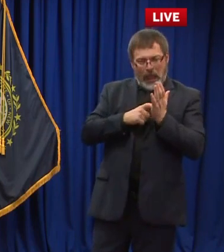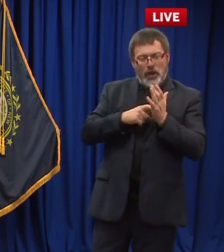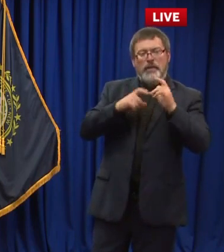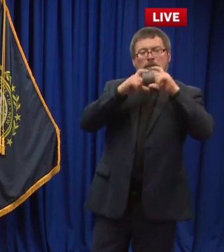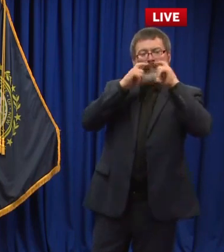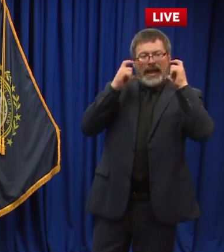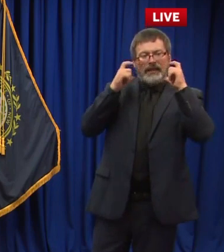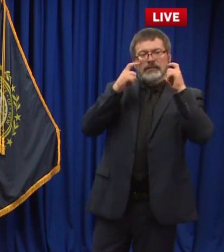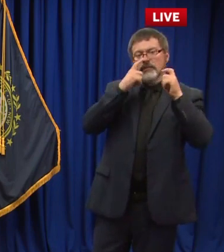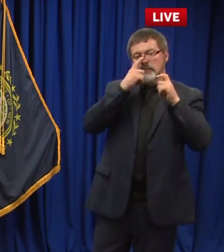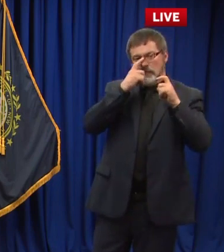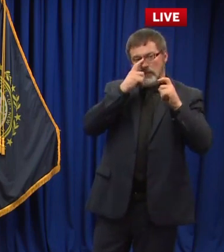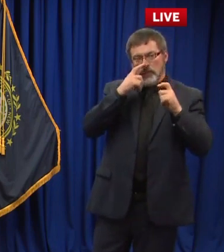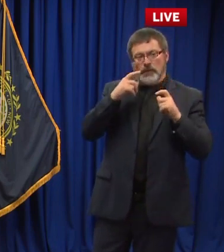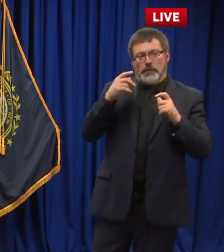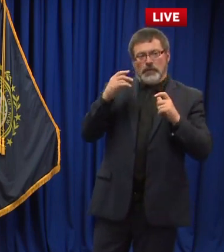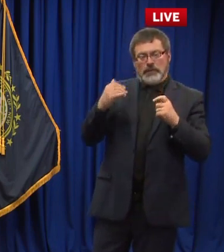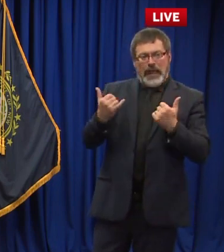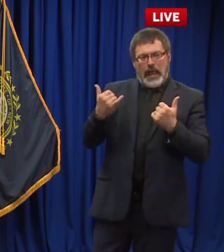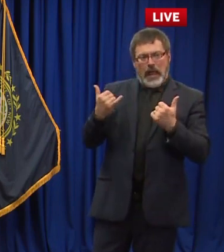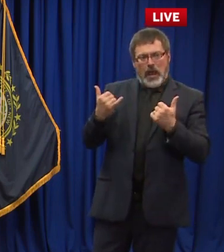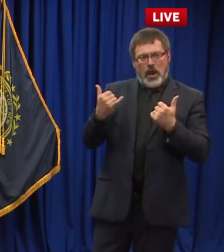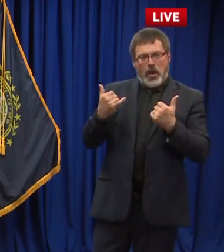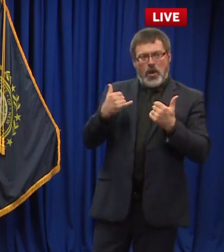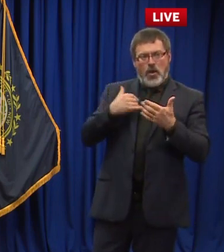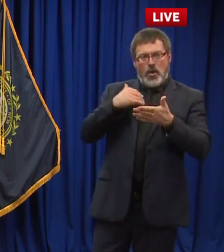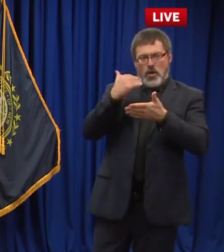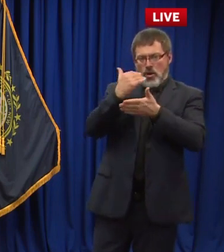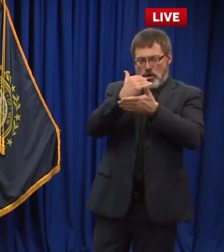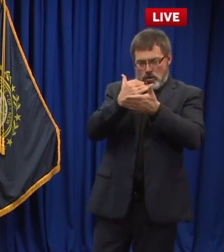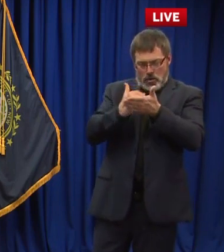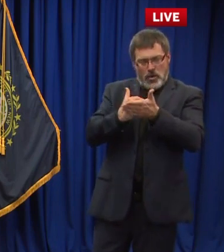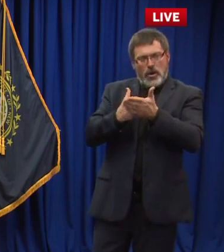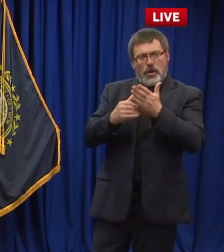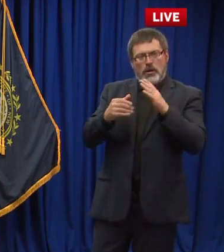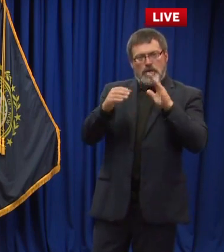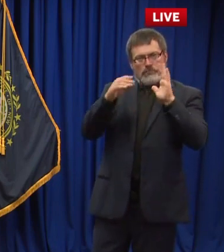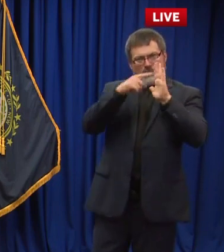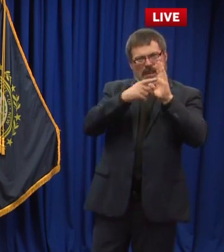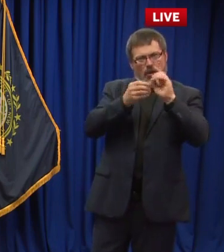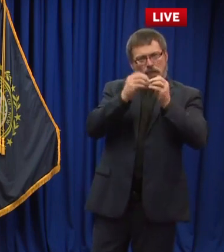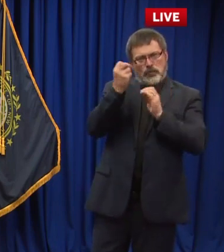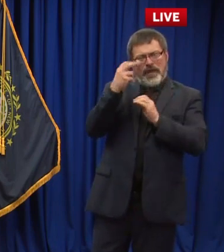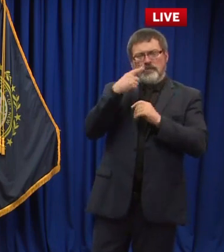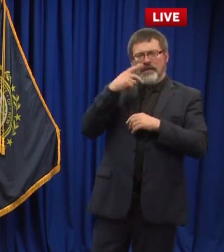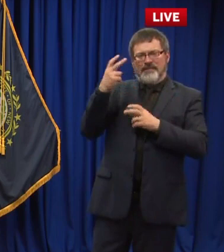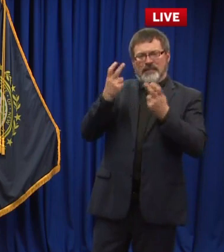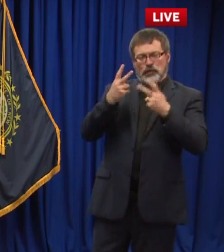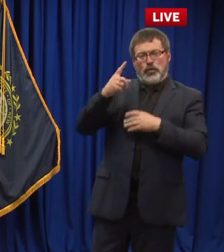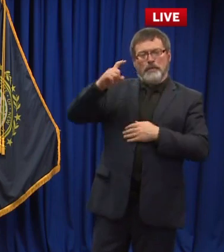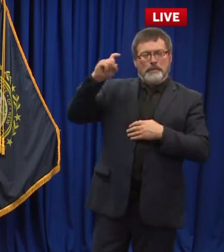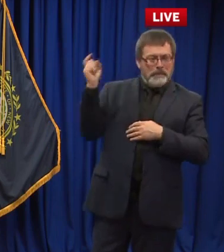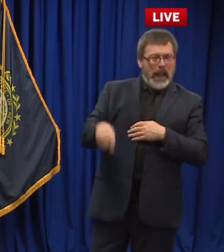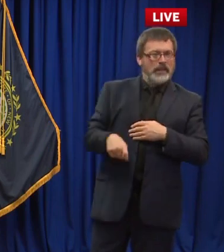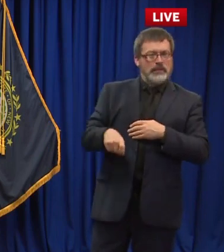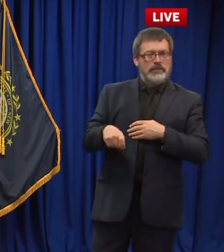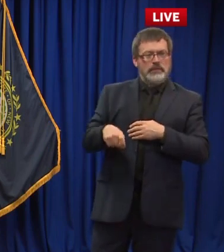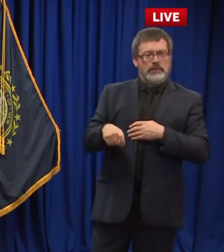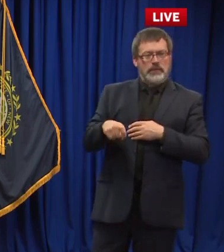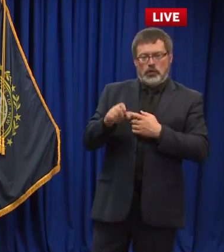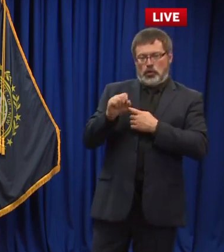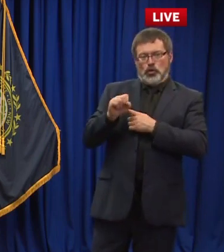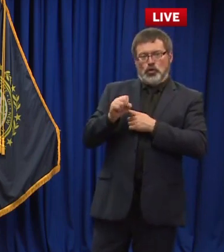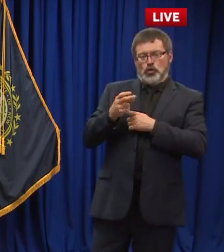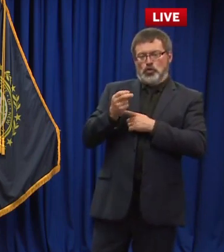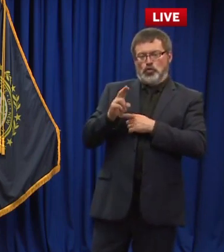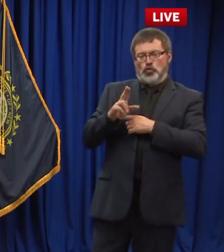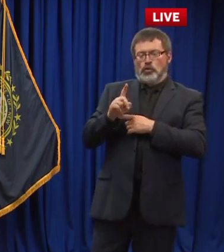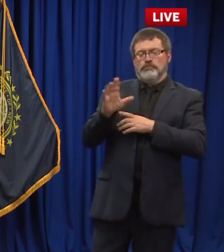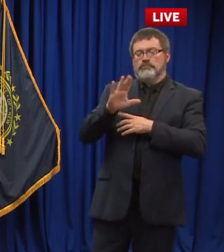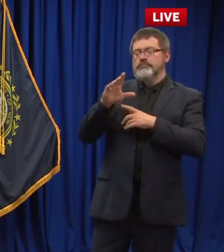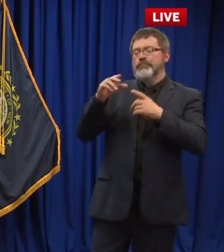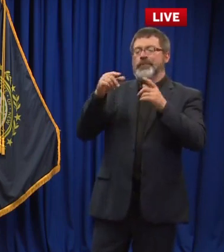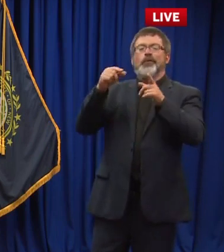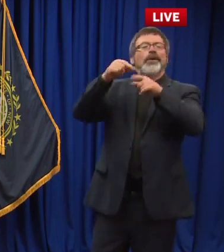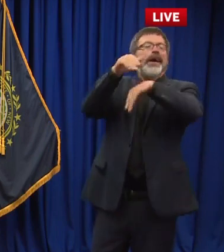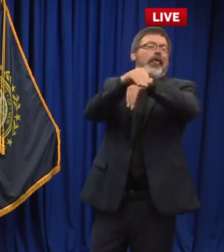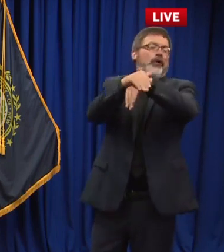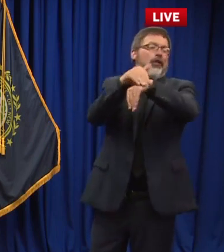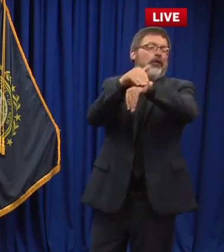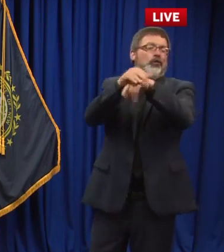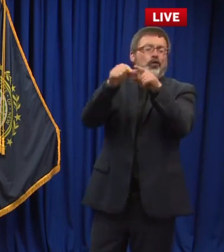I AM LOOKING AT PAGE 12 OF THE GUIDANCE AND IT SAYS VISITORS SHOULD BE REQUIRED TO WEAR FACE COVERINGS.